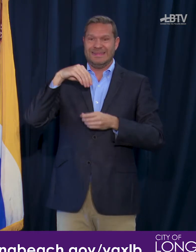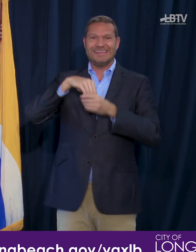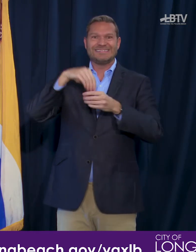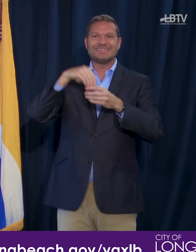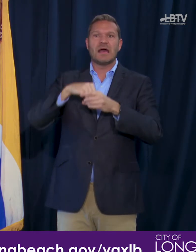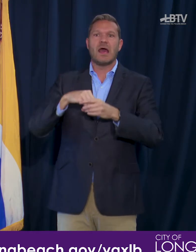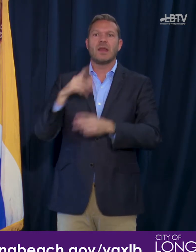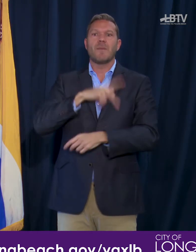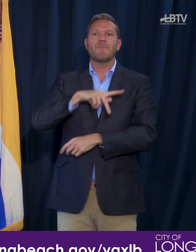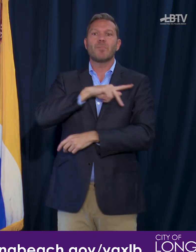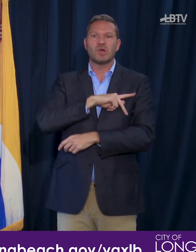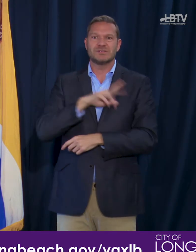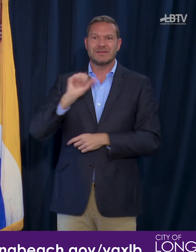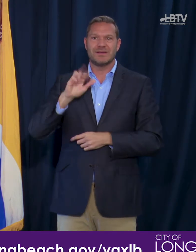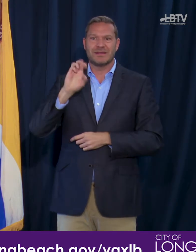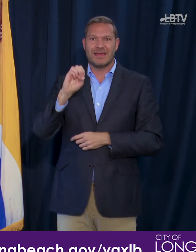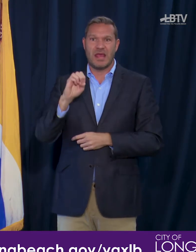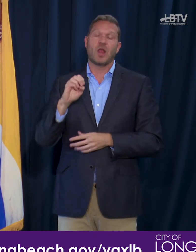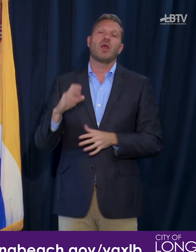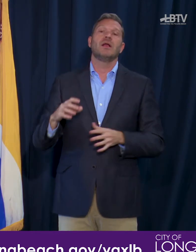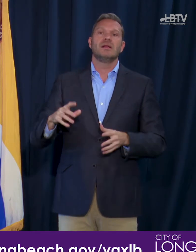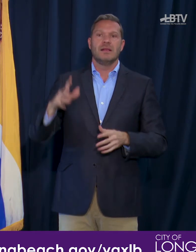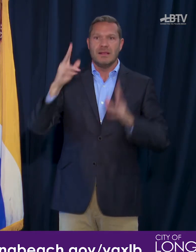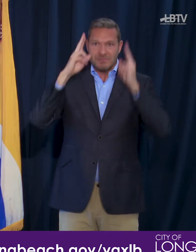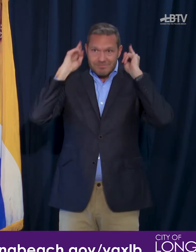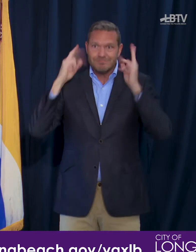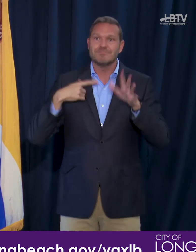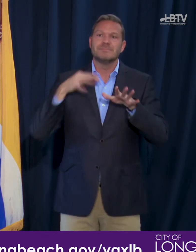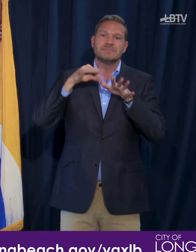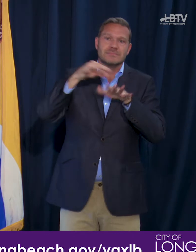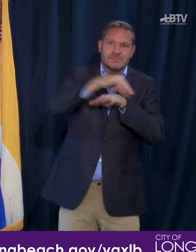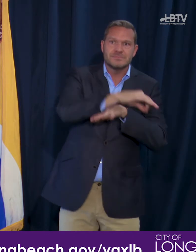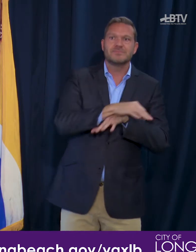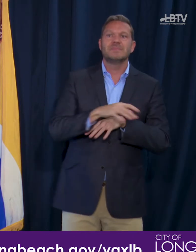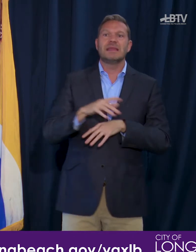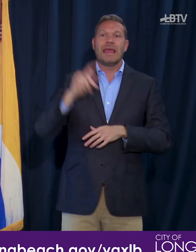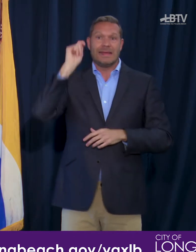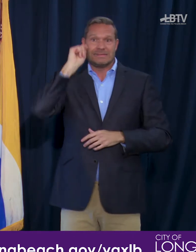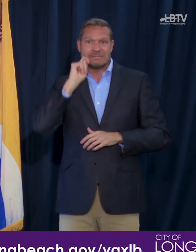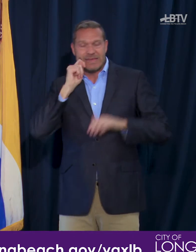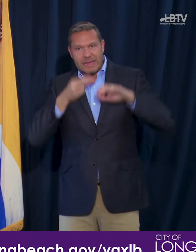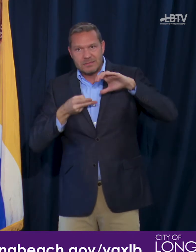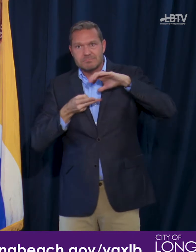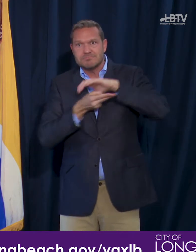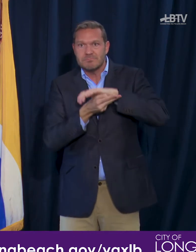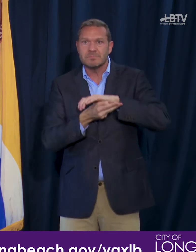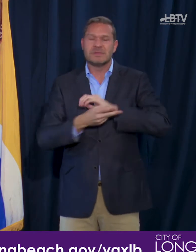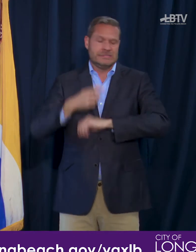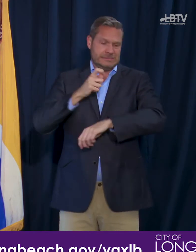This includes hair, nail salons, tanning salons, skincare, body art and massage therapy, and